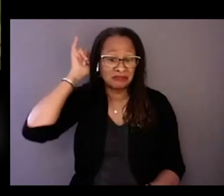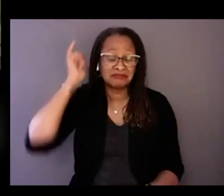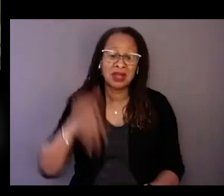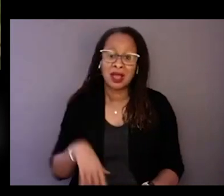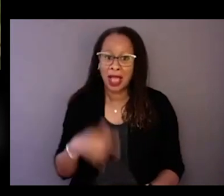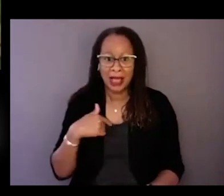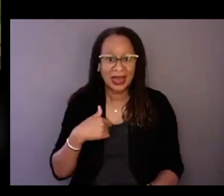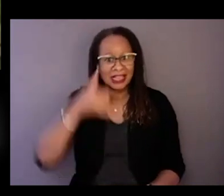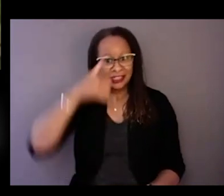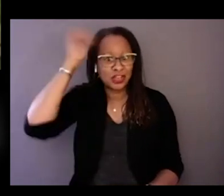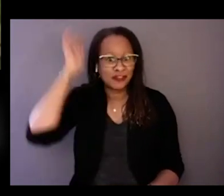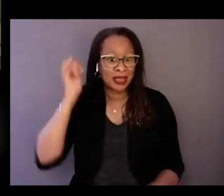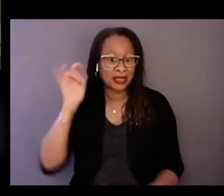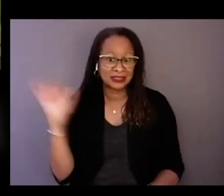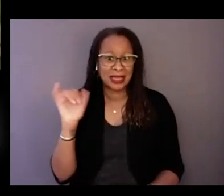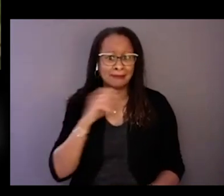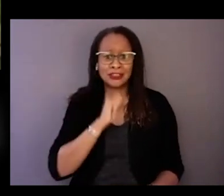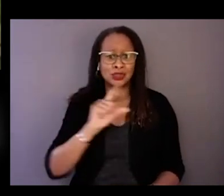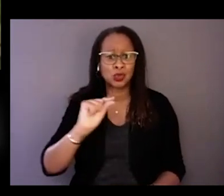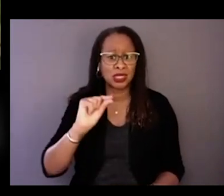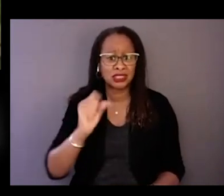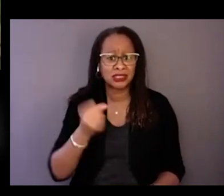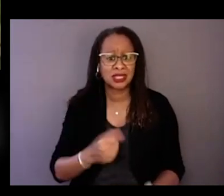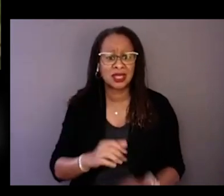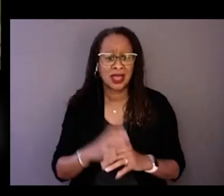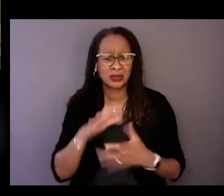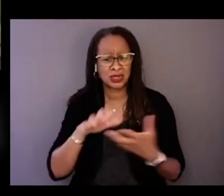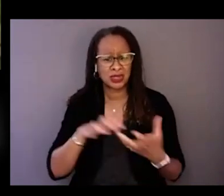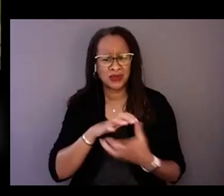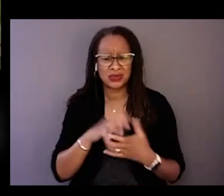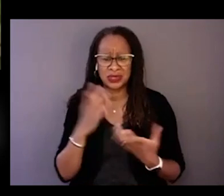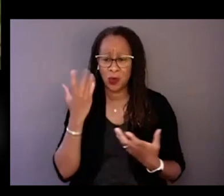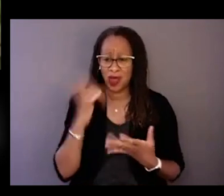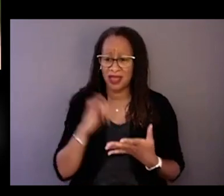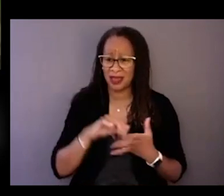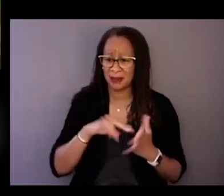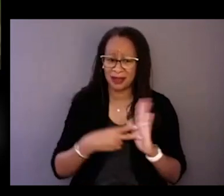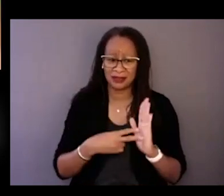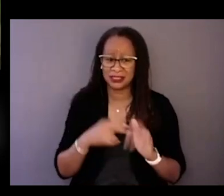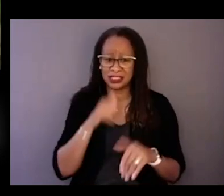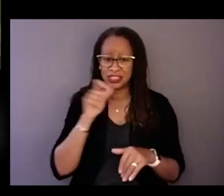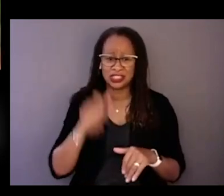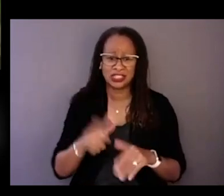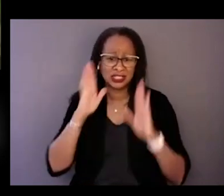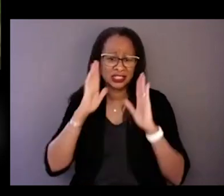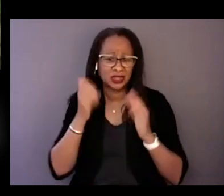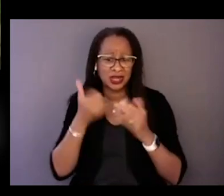when I was in my twenties and it was just so confusing to me why that meant you didn't have to listen to anything she said, and she was crazy.